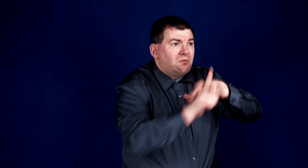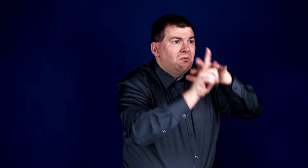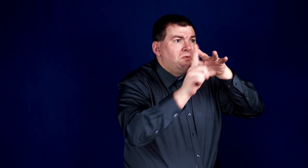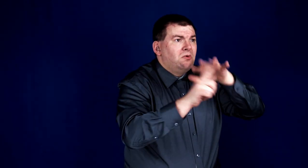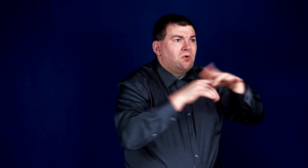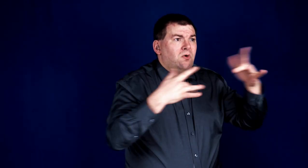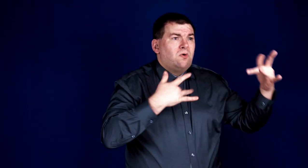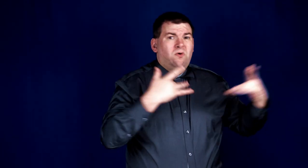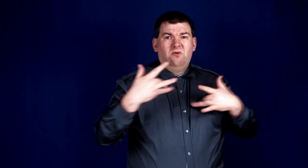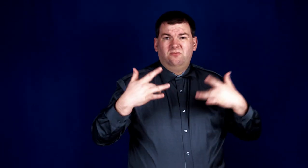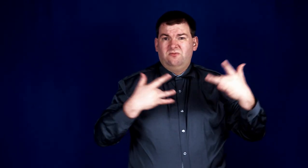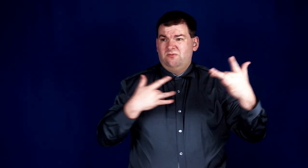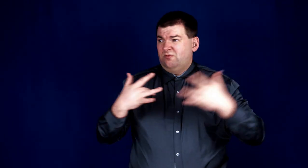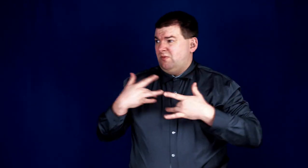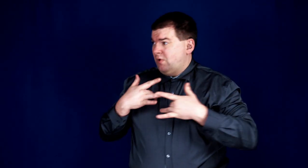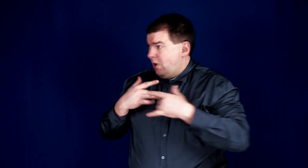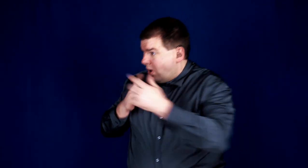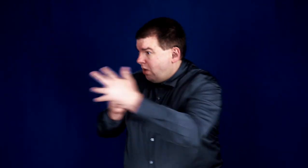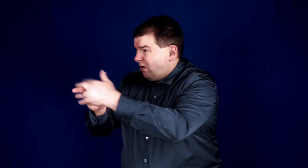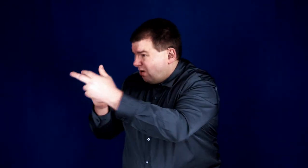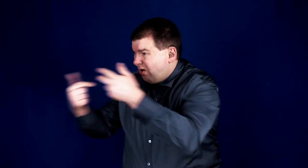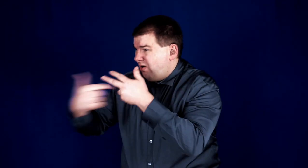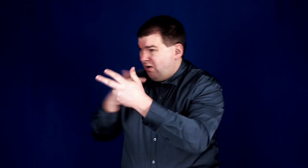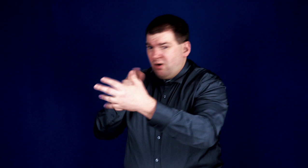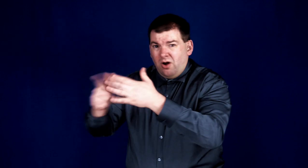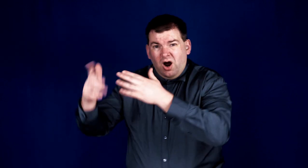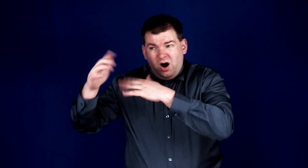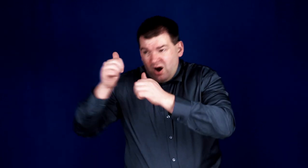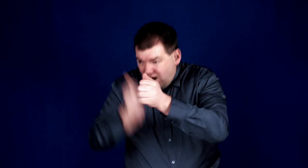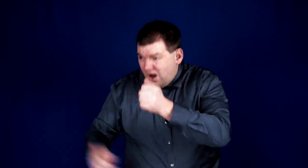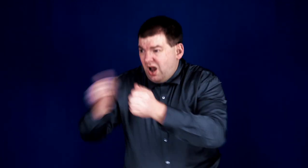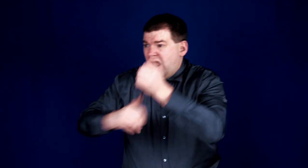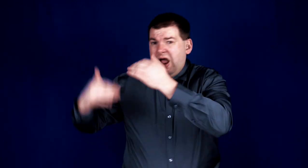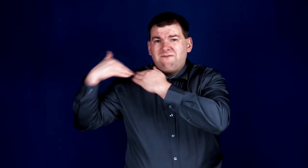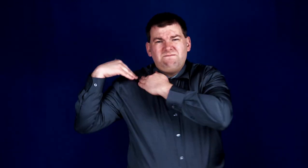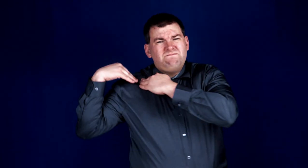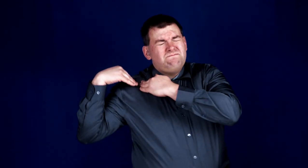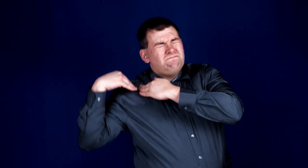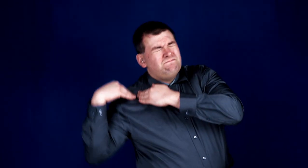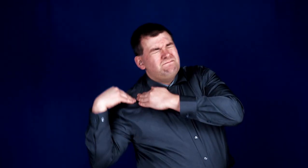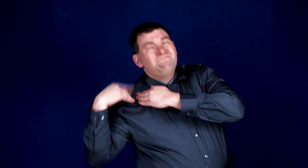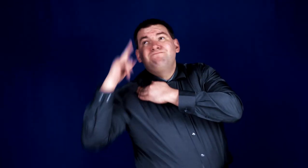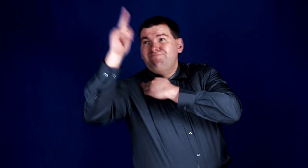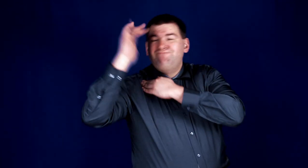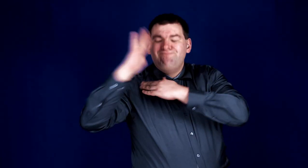Every cross, every care, every burden